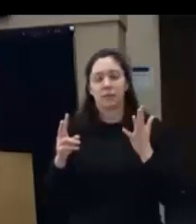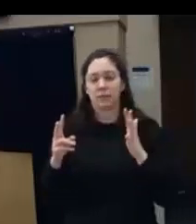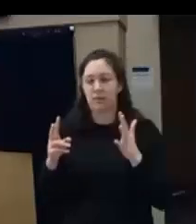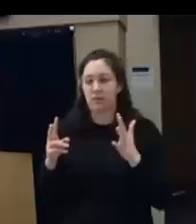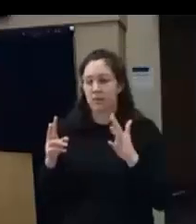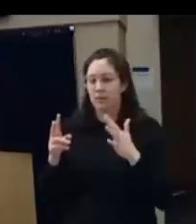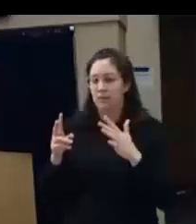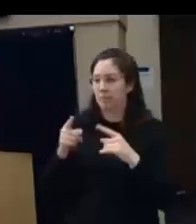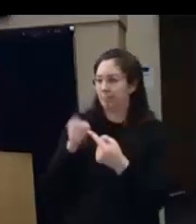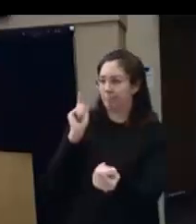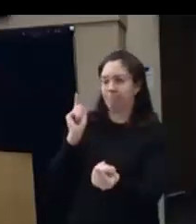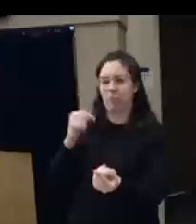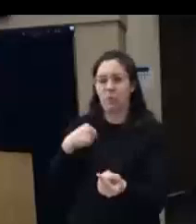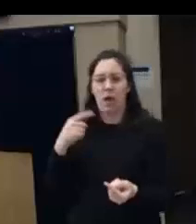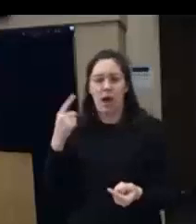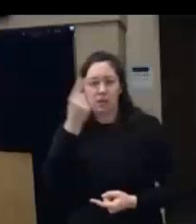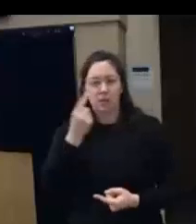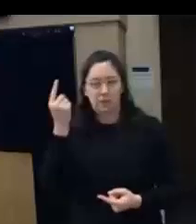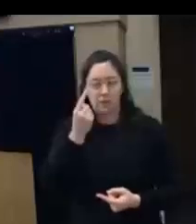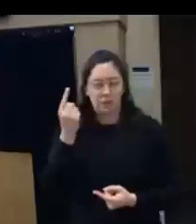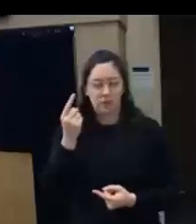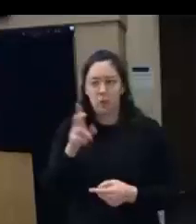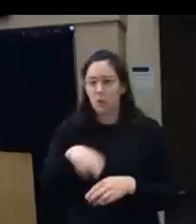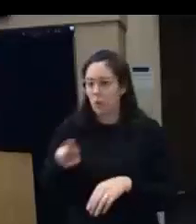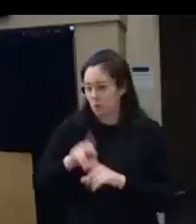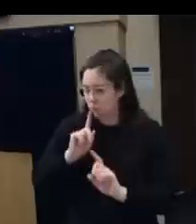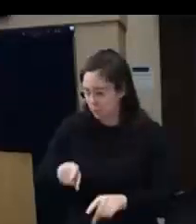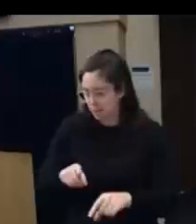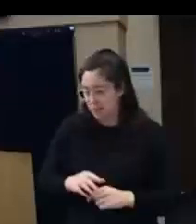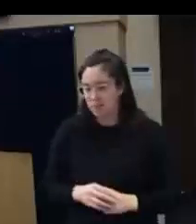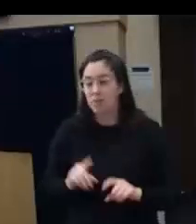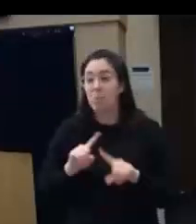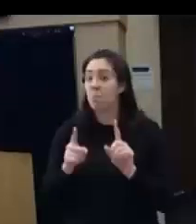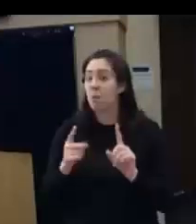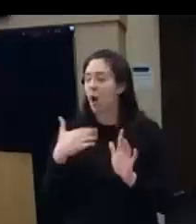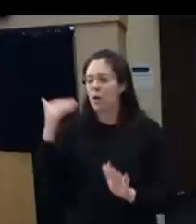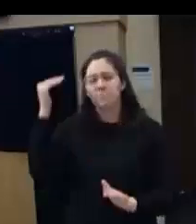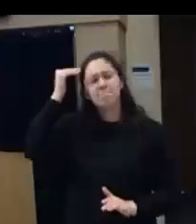with what I would consider a normal response um but I also want to be mindful that they've been